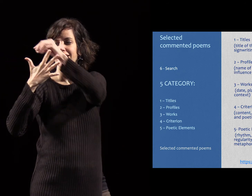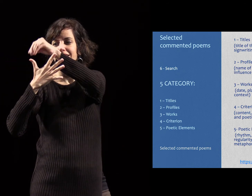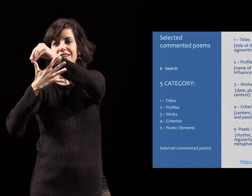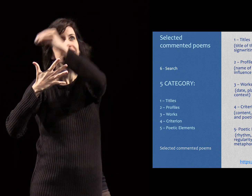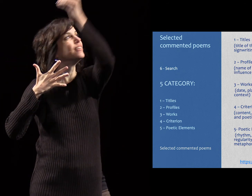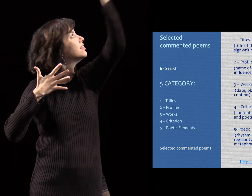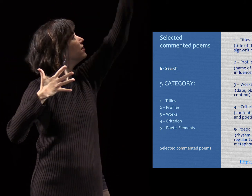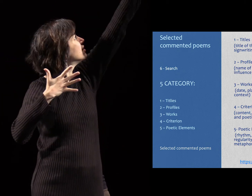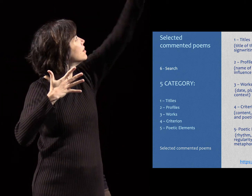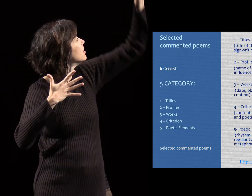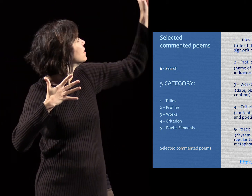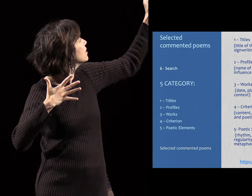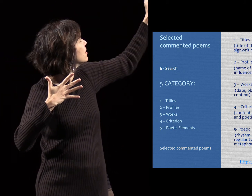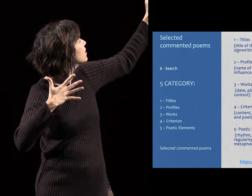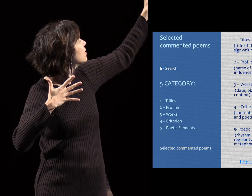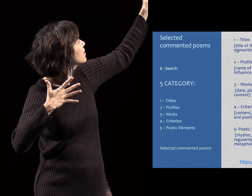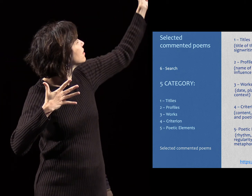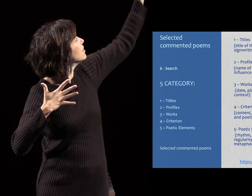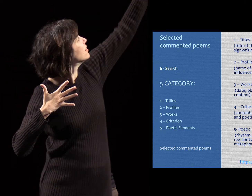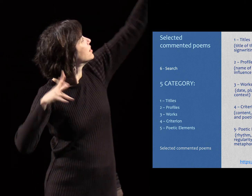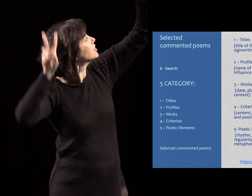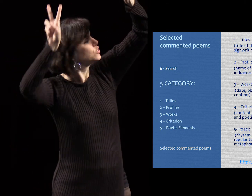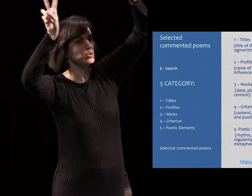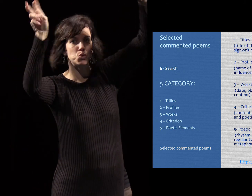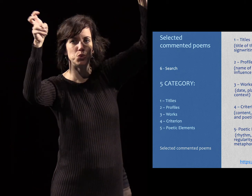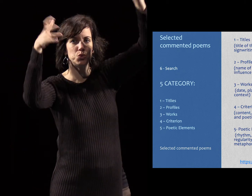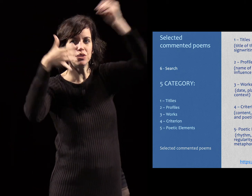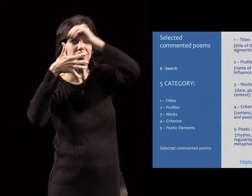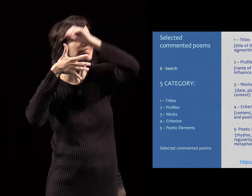We have titles or subjects.